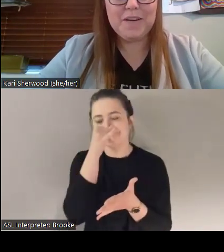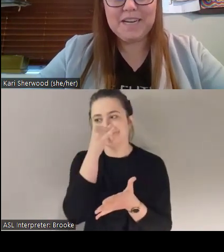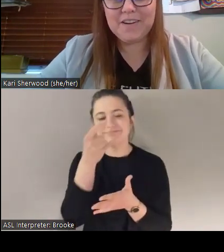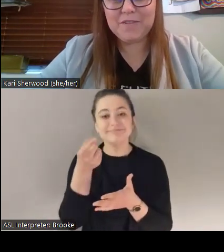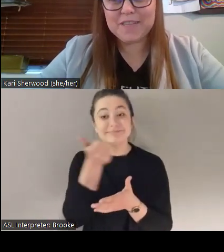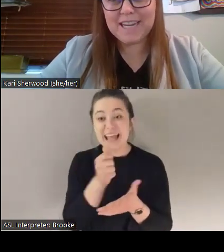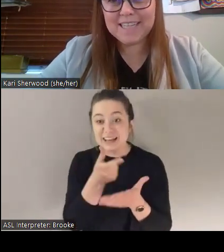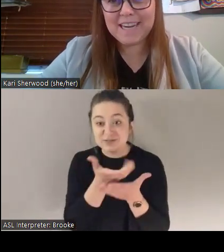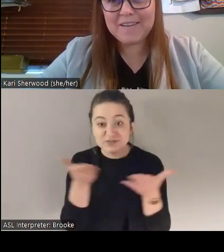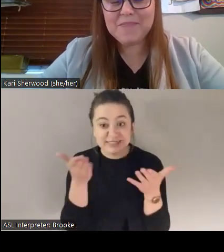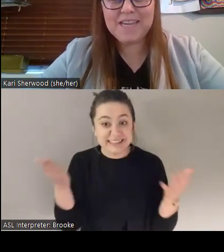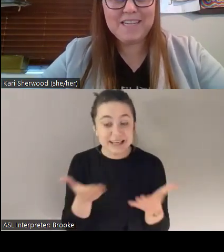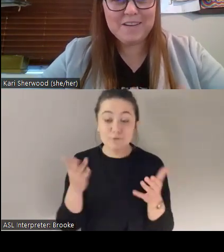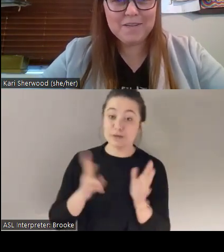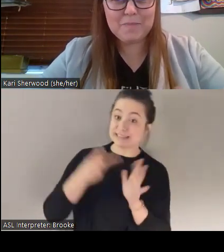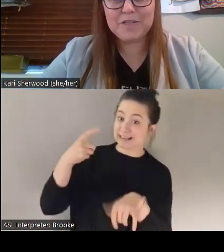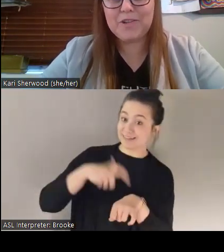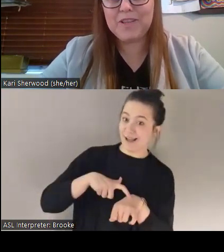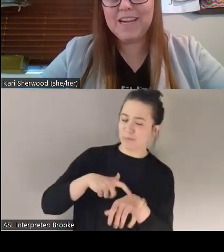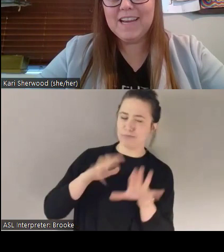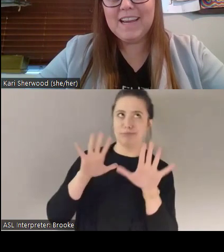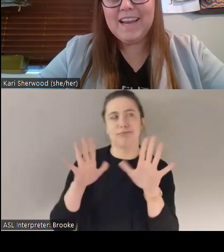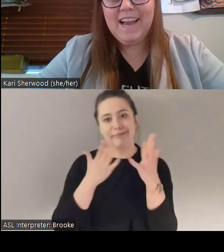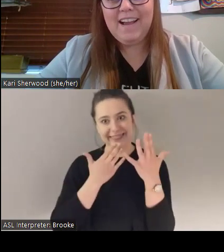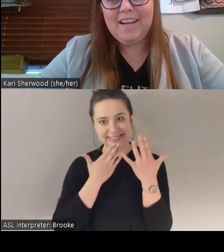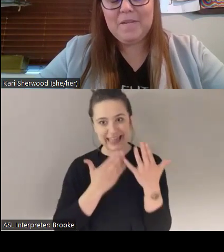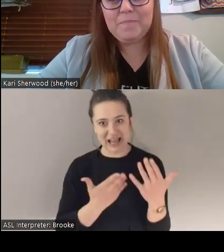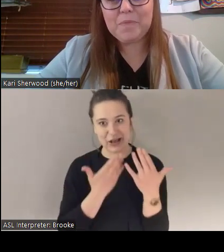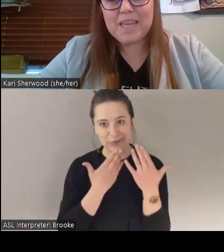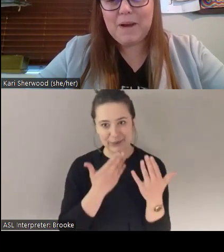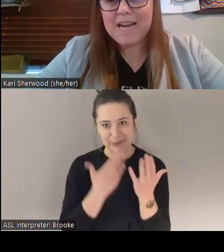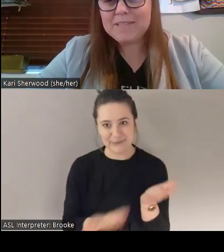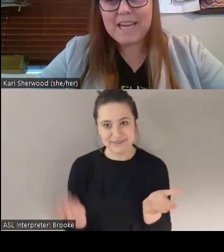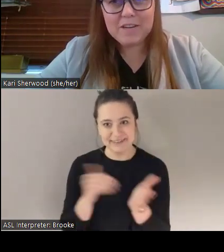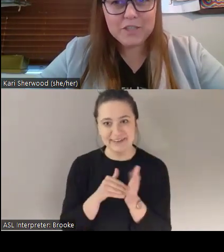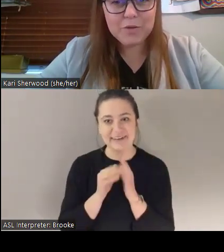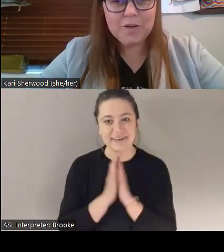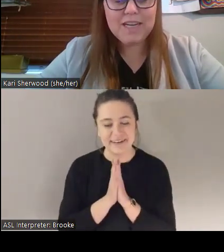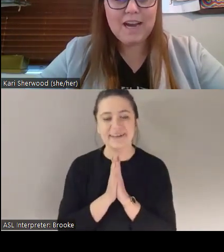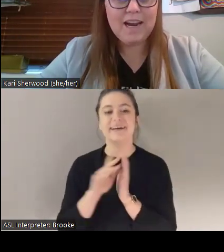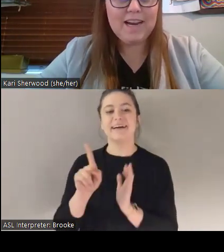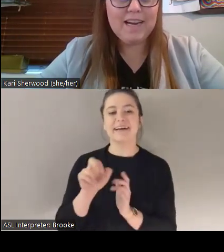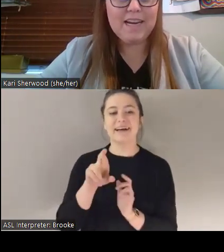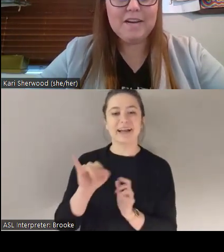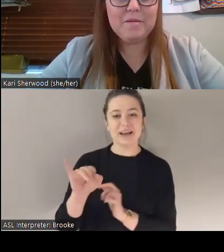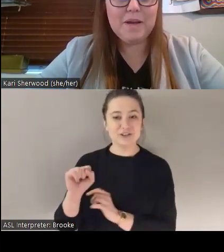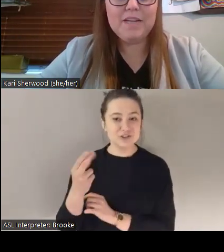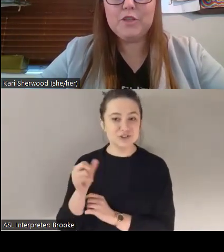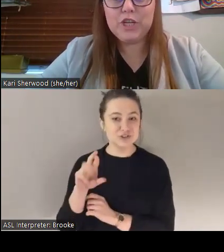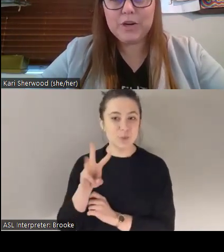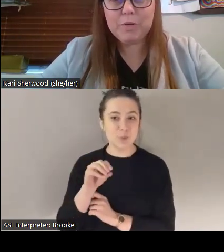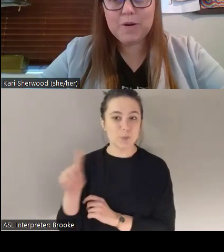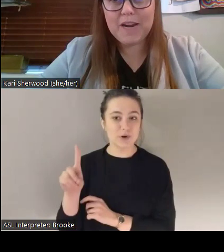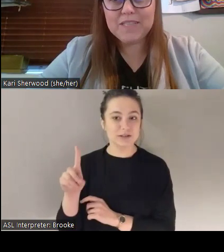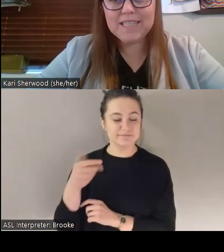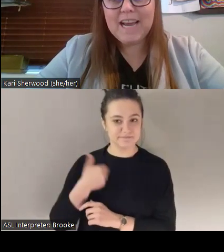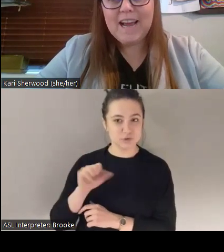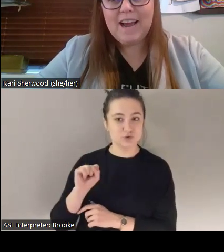here for the second time, thank you, especially. My name is Kari Sherwood, I use she/her pronouns.